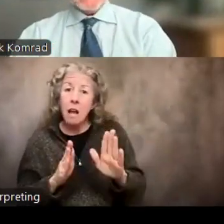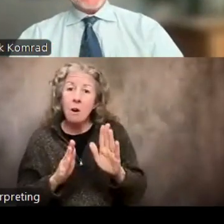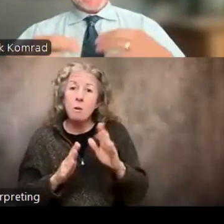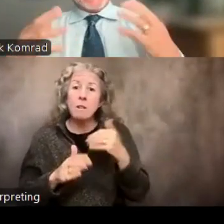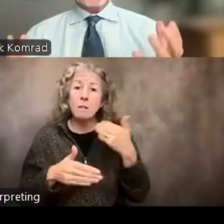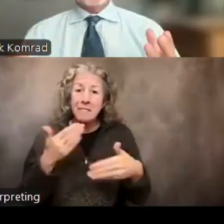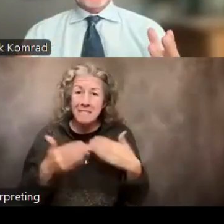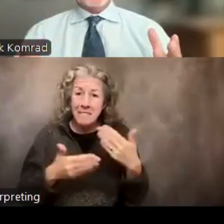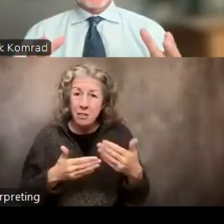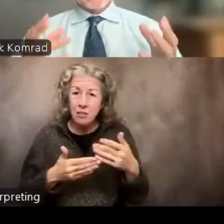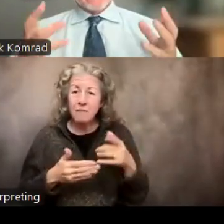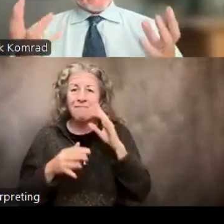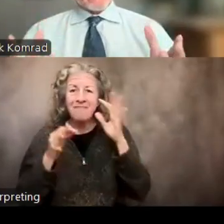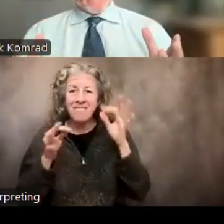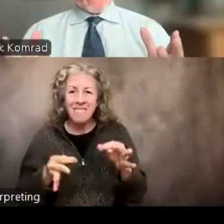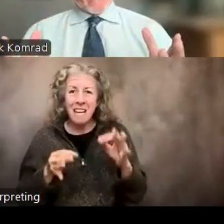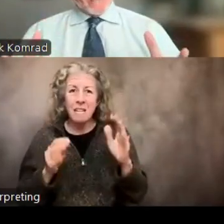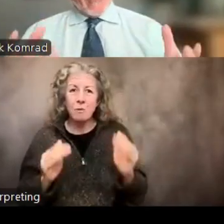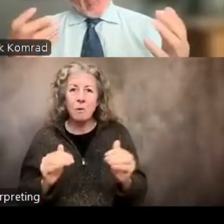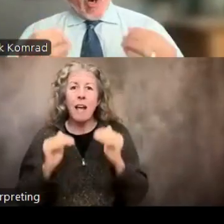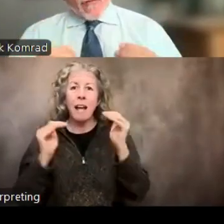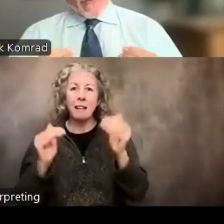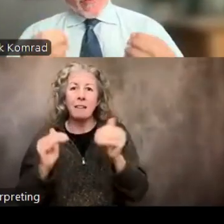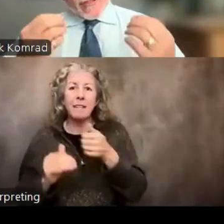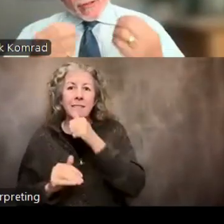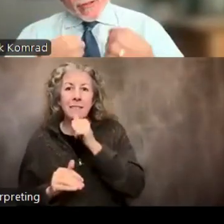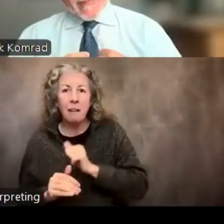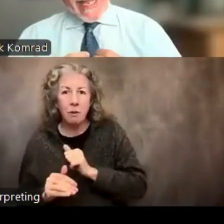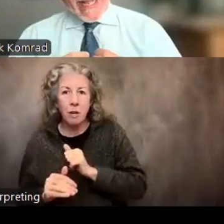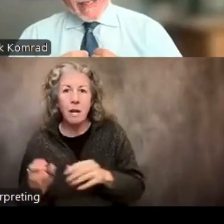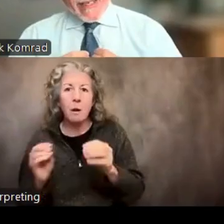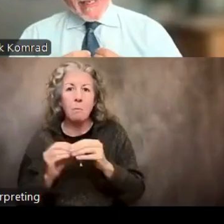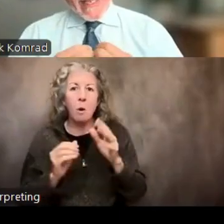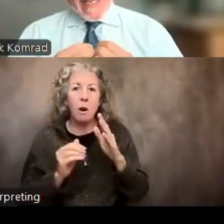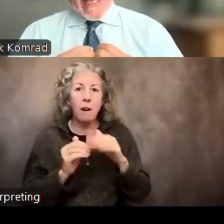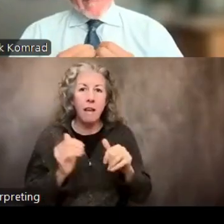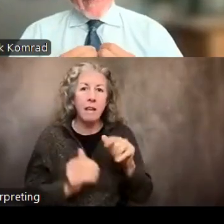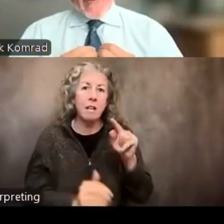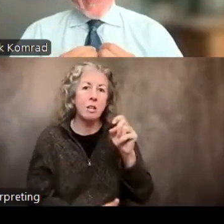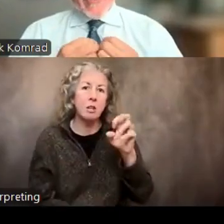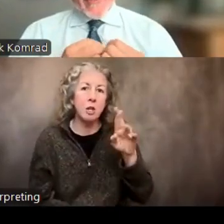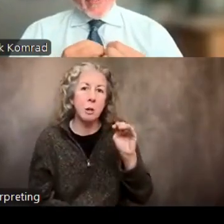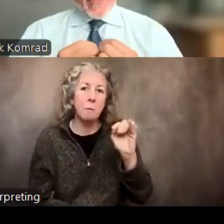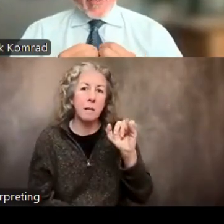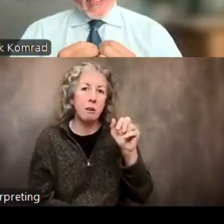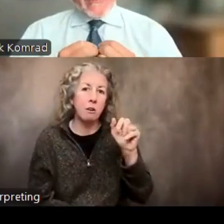to elevate suffering over terminality and focus their laws